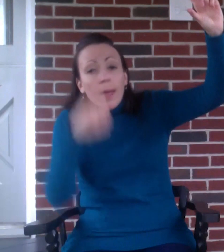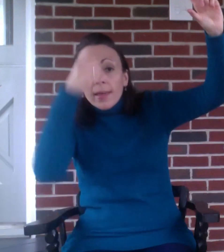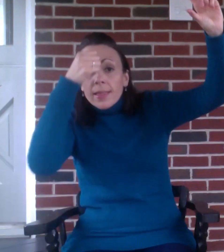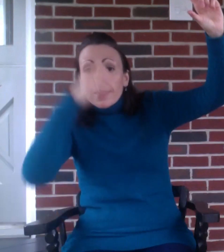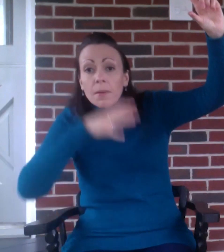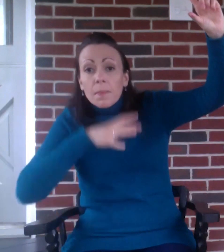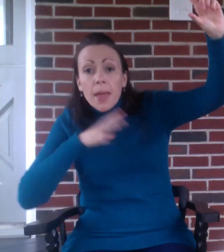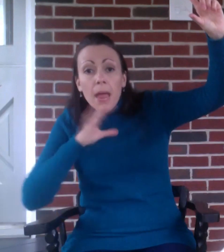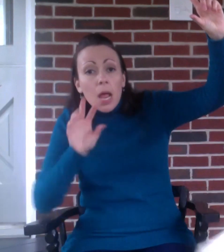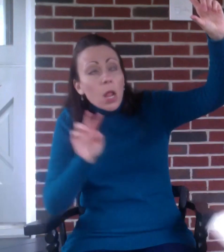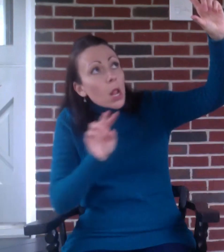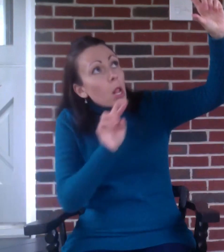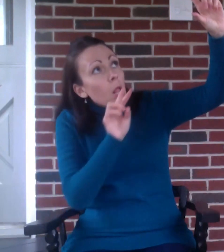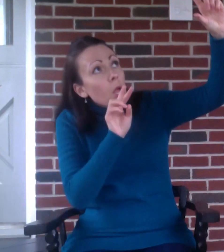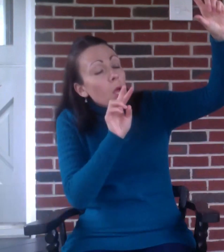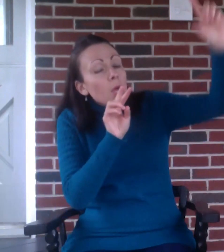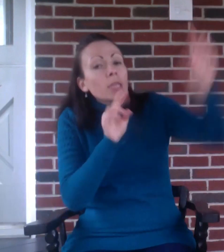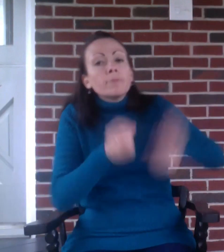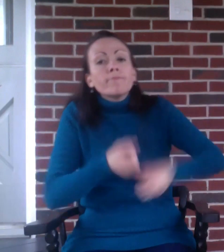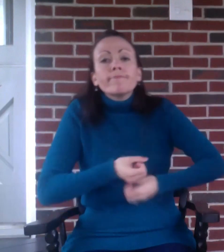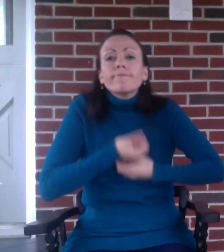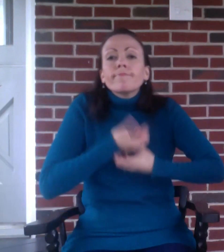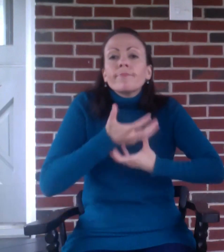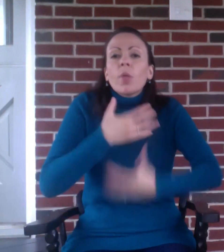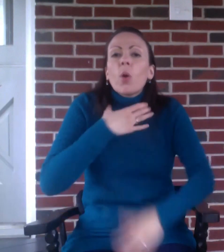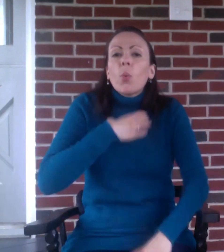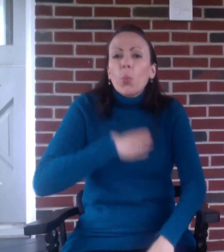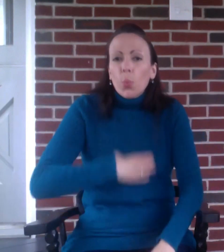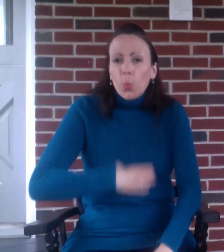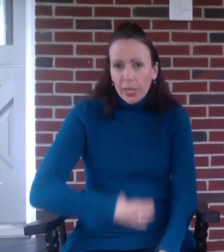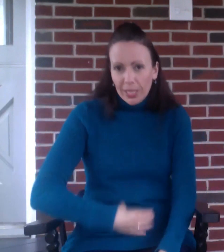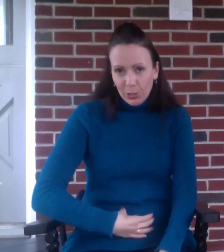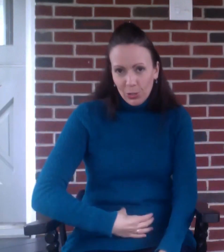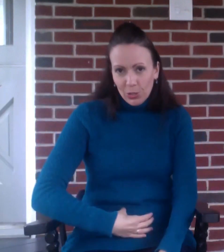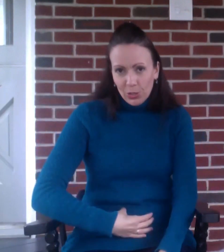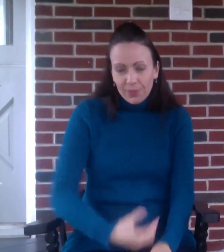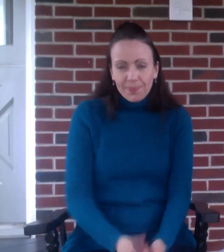In the morning, the old man woke to the sound of bird song.